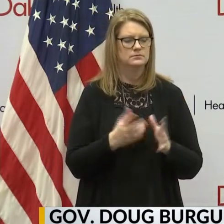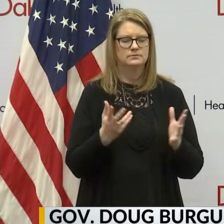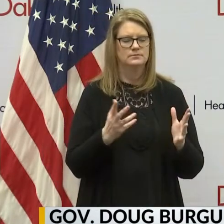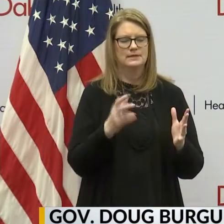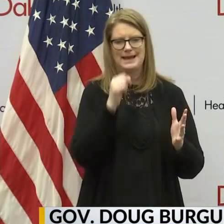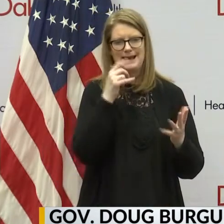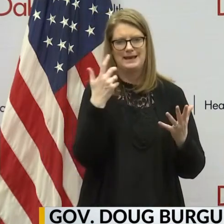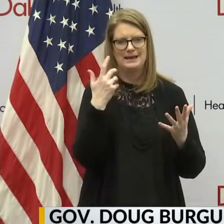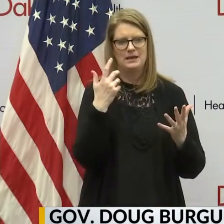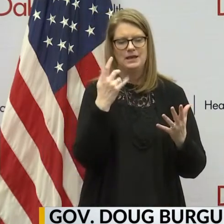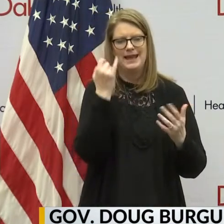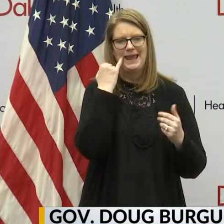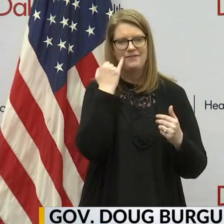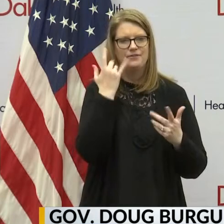WORKERS, FIRST RESPONDERS IF